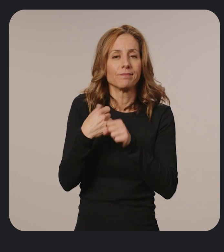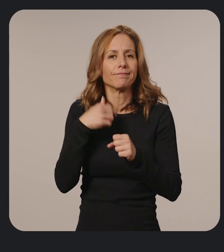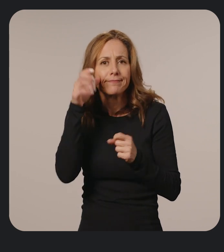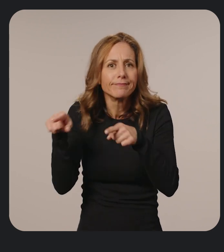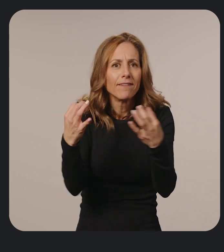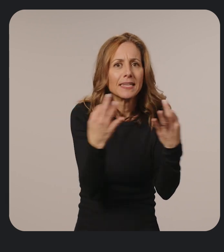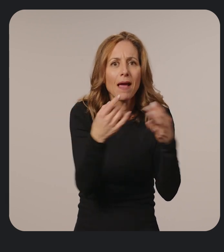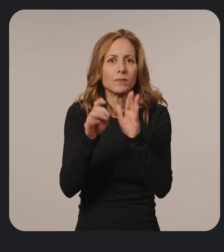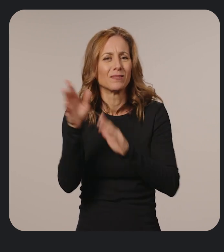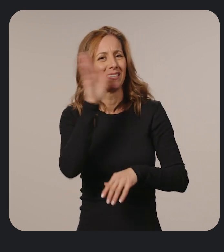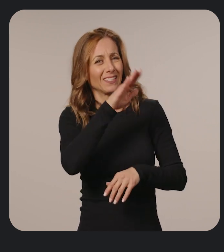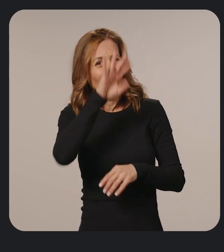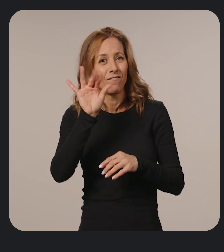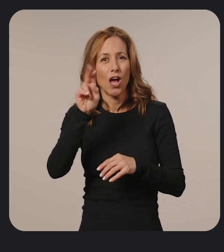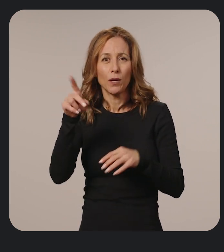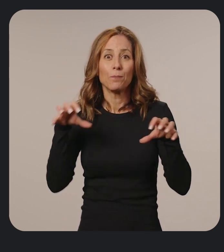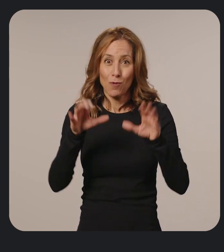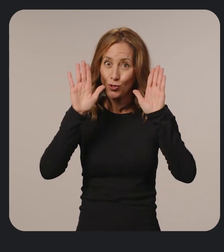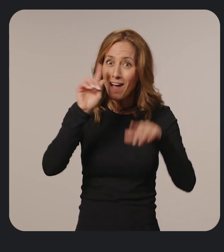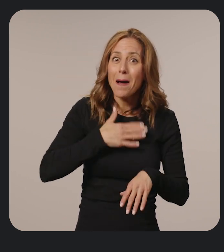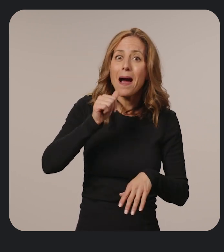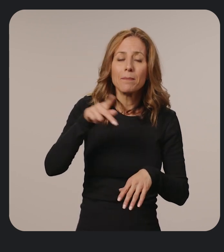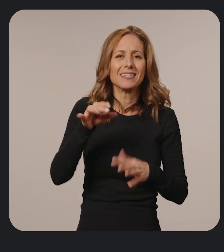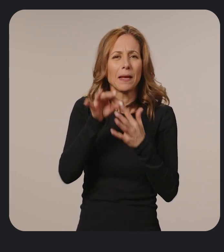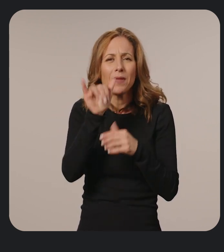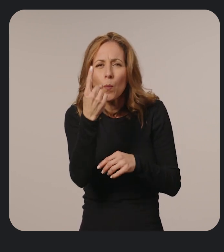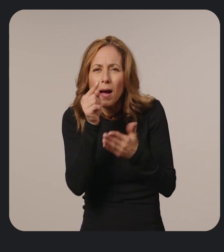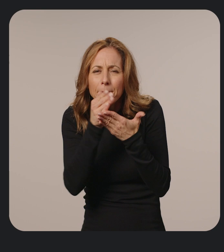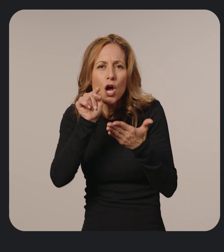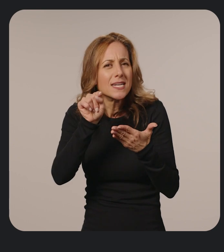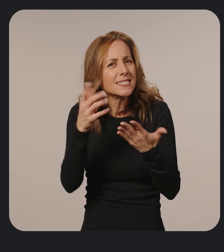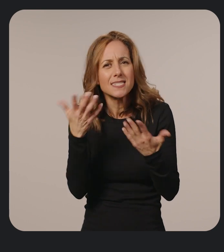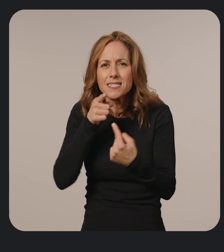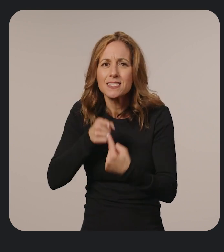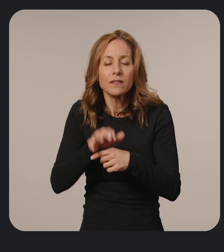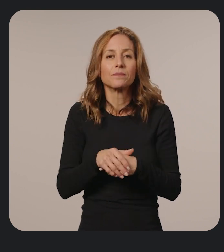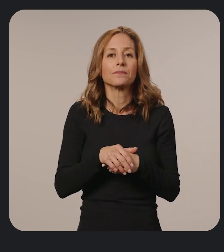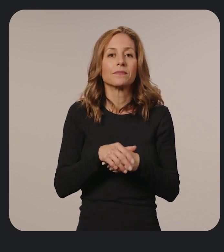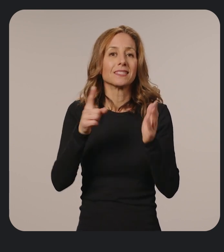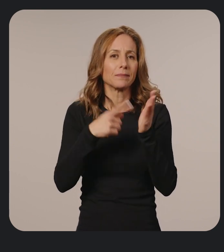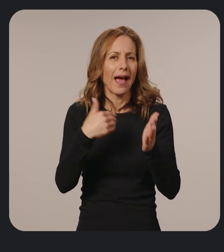heard feedback from developers like, hey, Flutter is performing great for my app, except for this one bit.